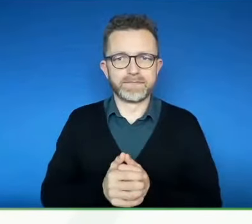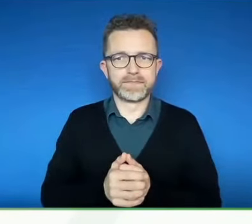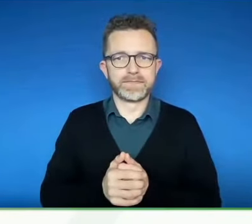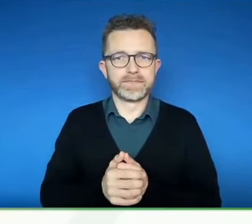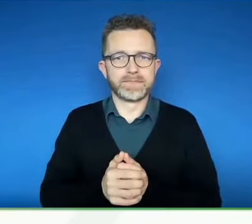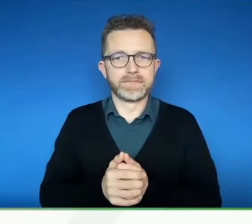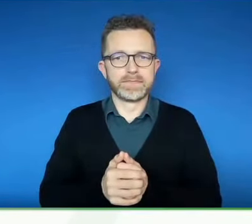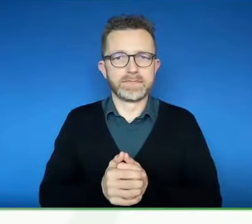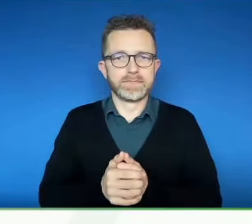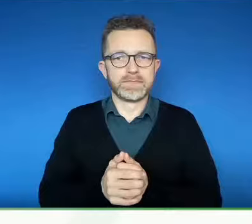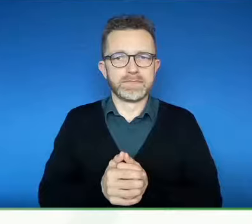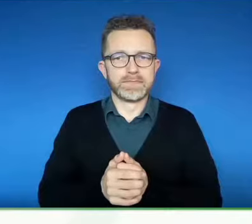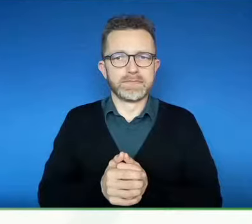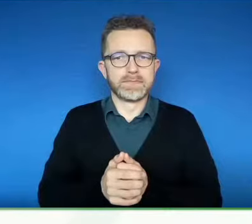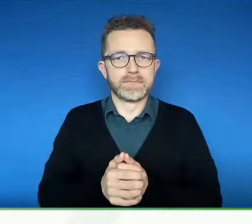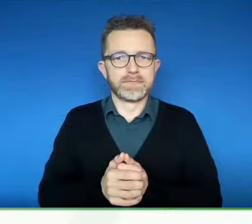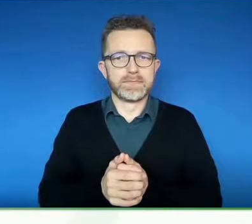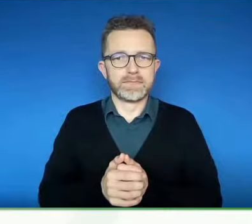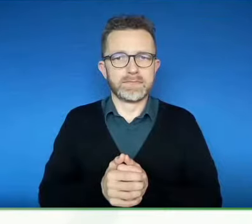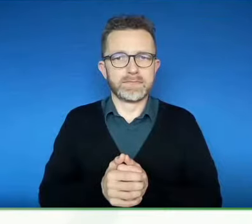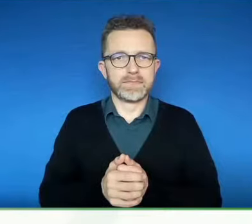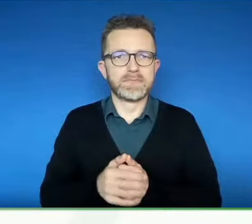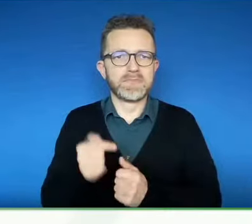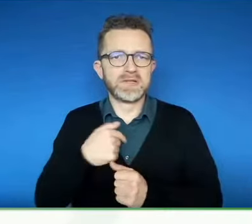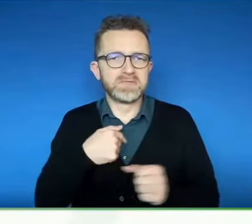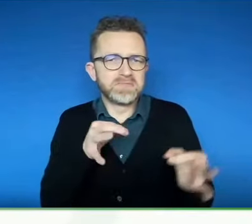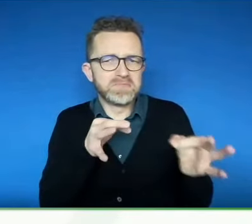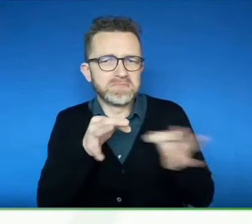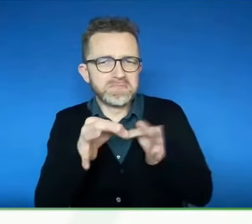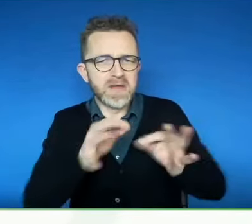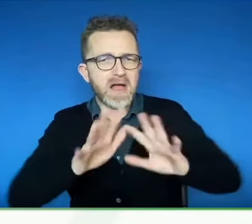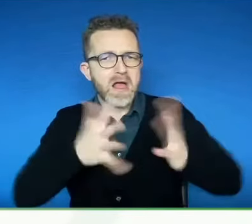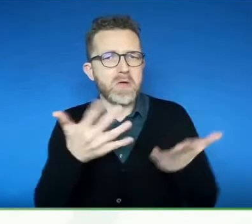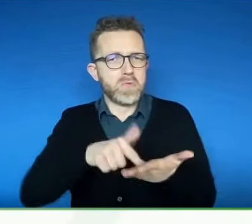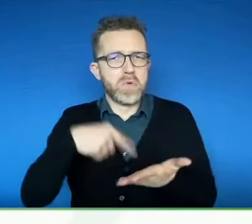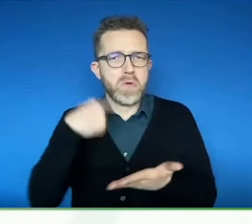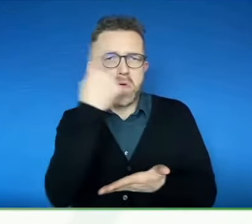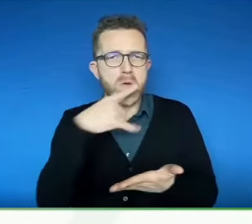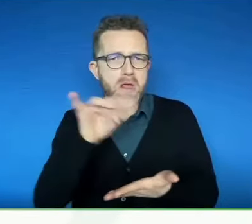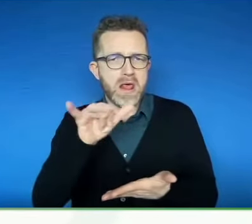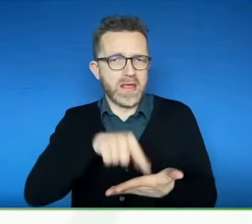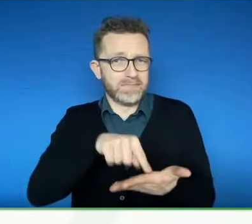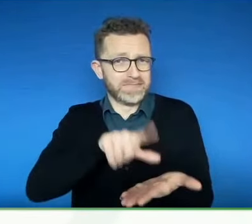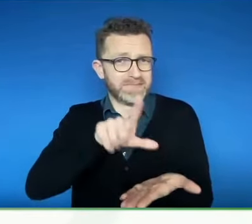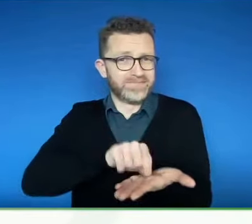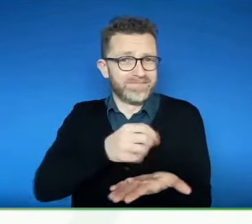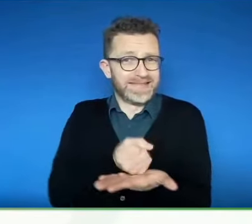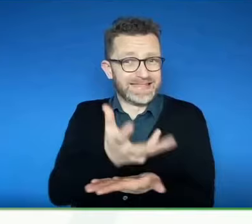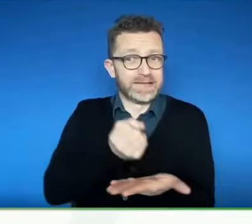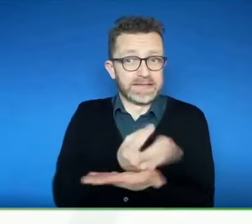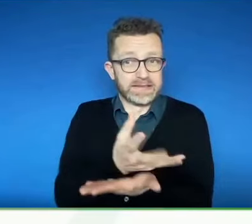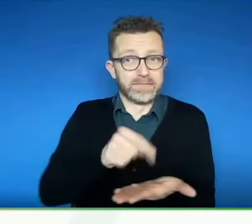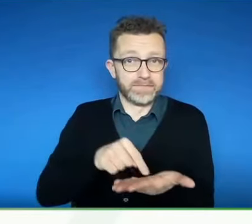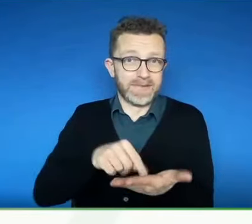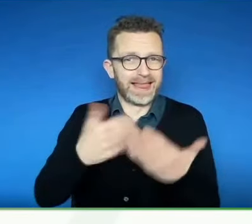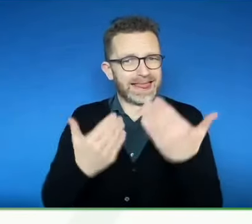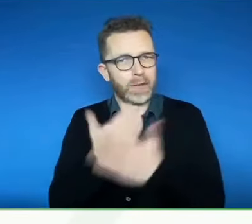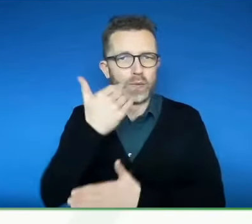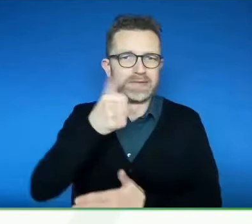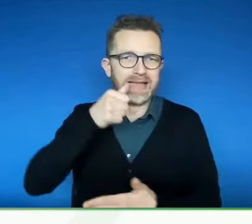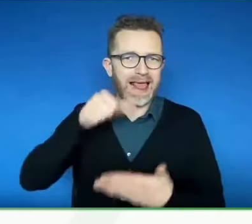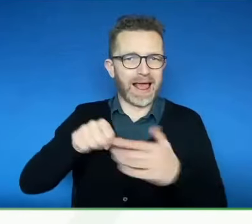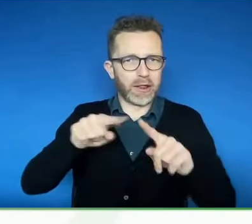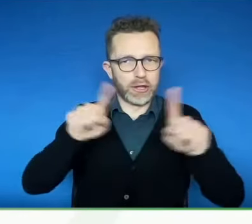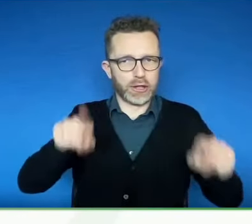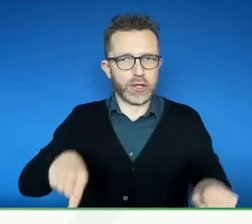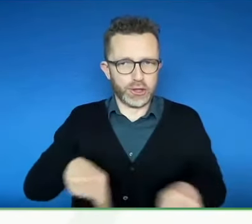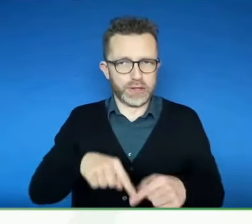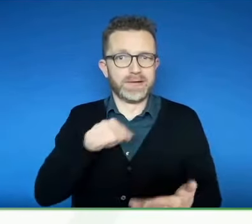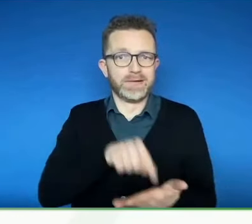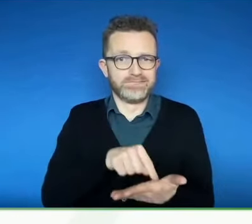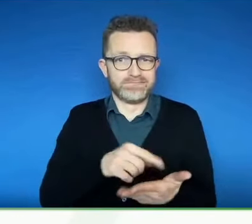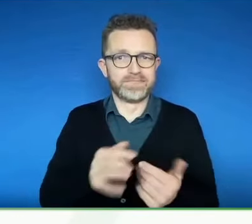is Carola, and she will now answer your question, I will ask a